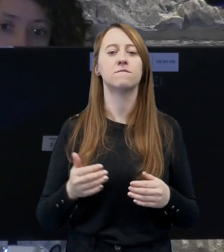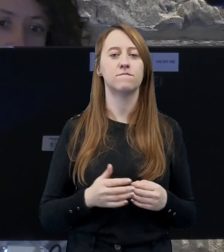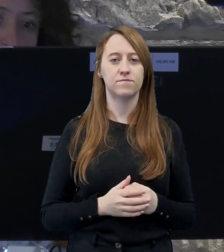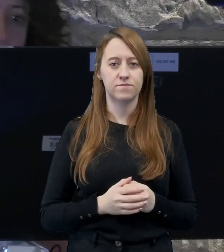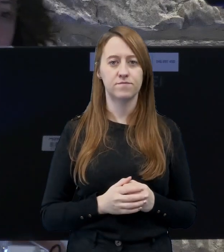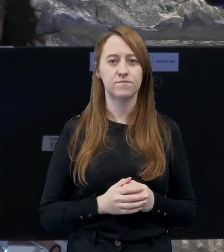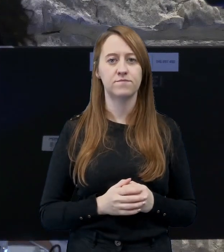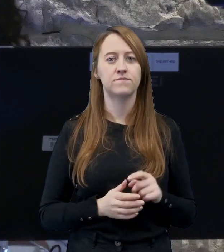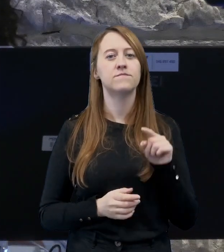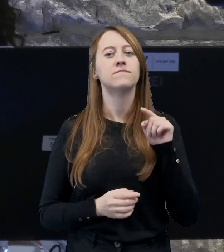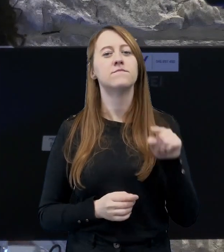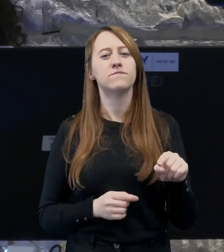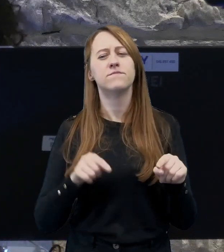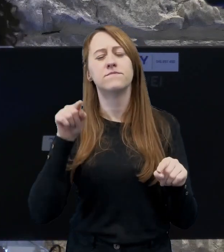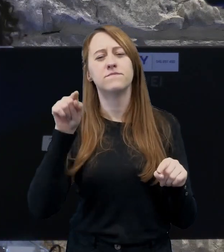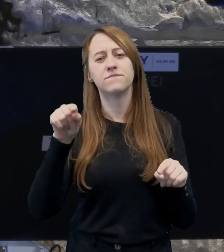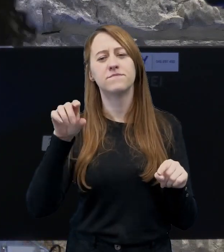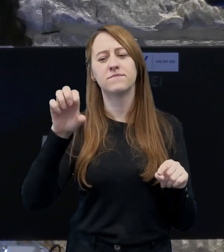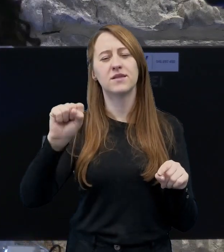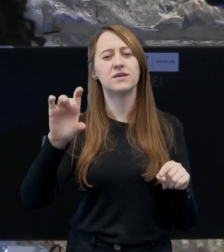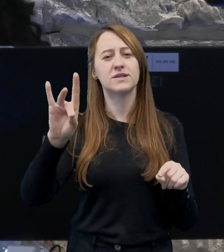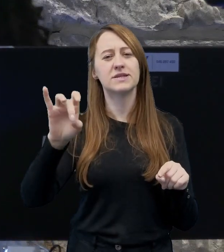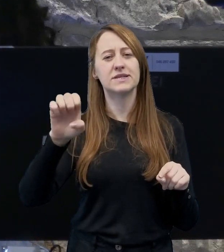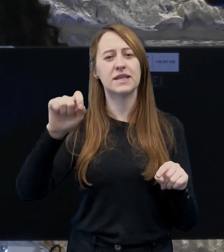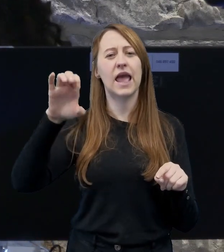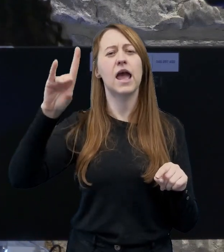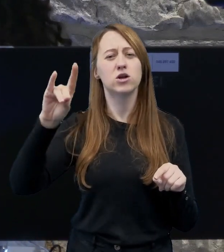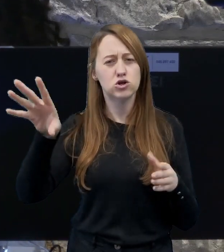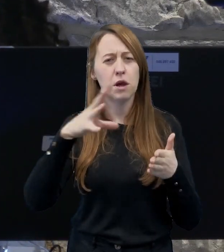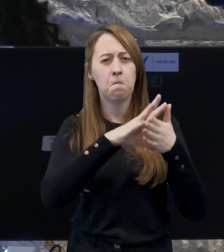fabulous. What is a sketch model?